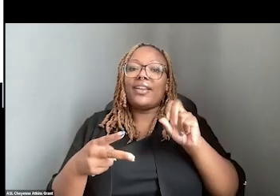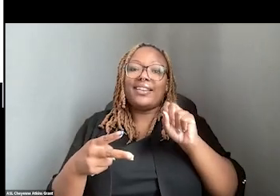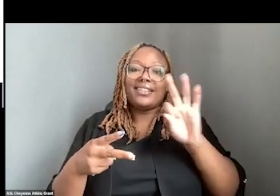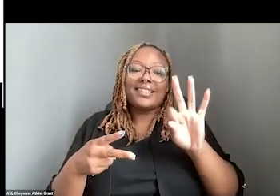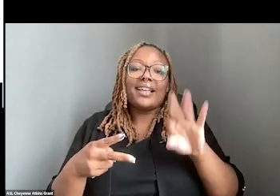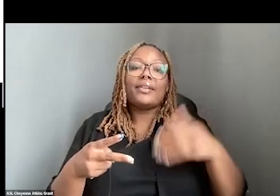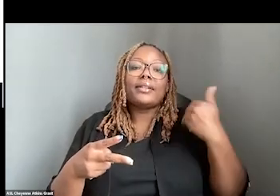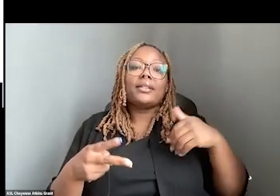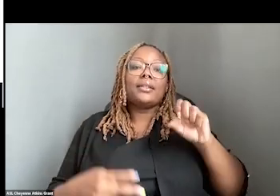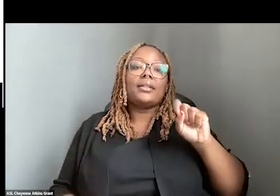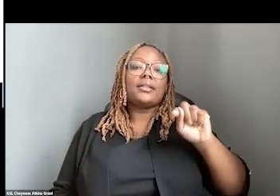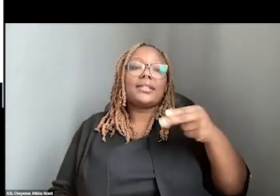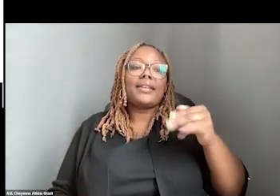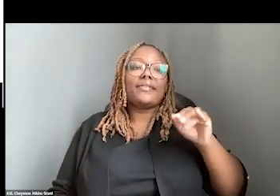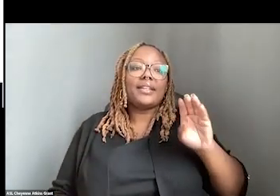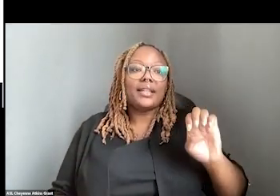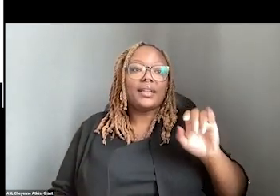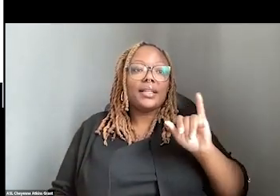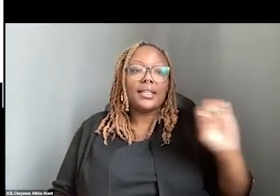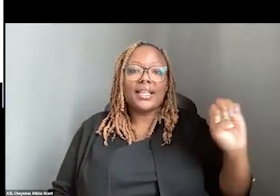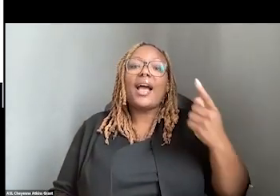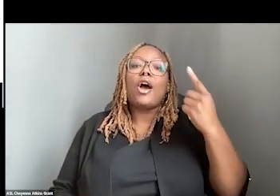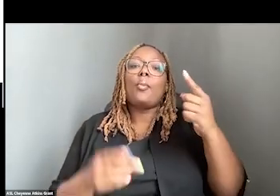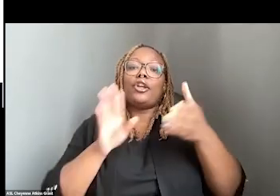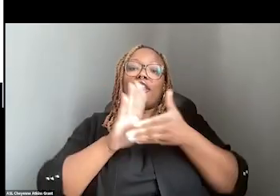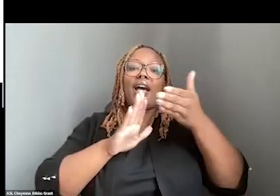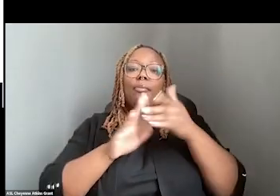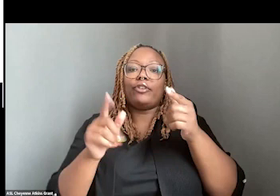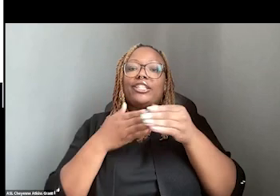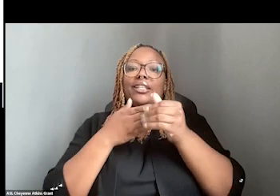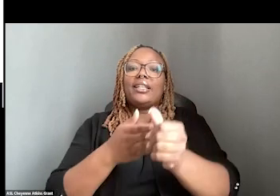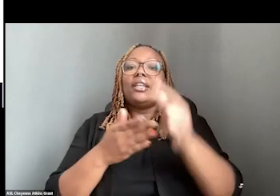My name is Stephanie Yee. I'm one of the Operations Lead for the Research.gov system,